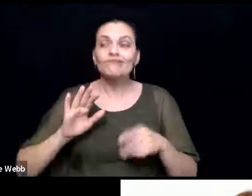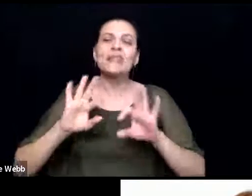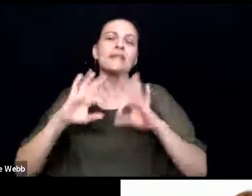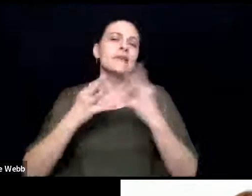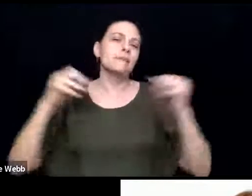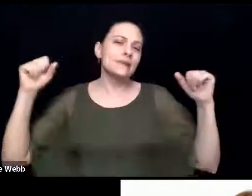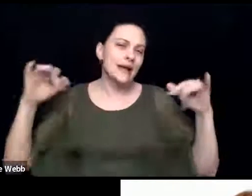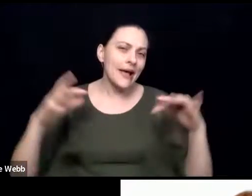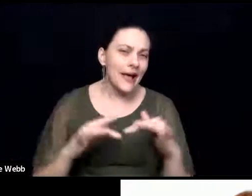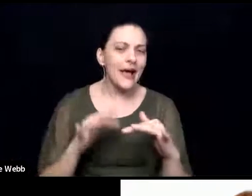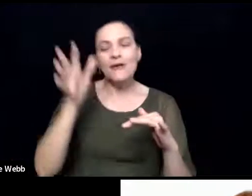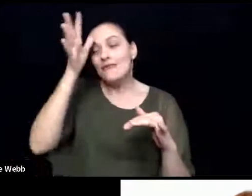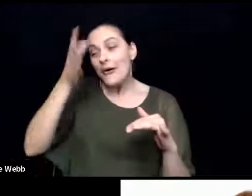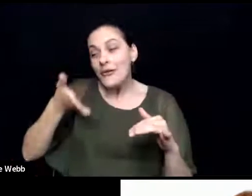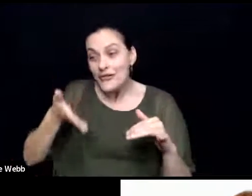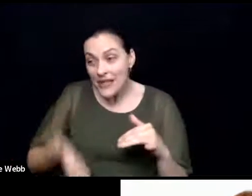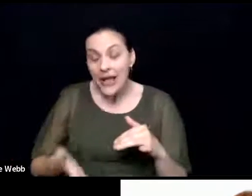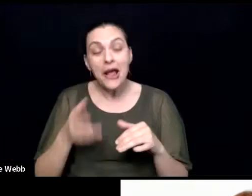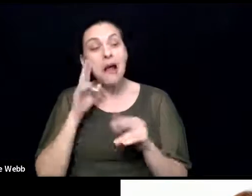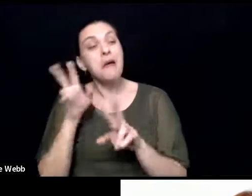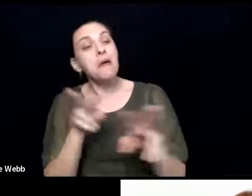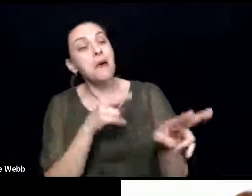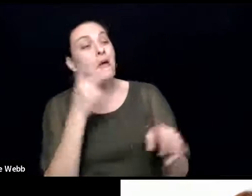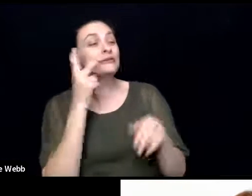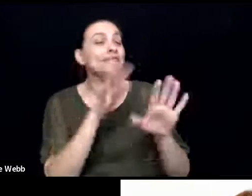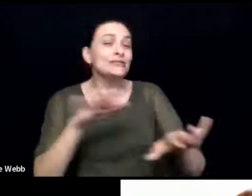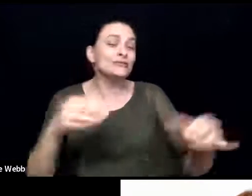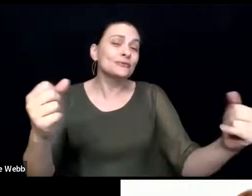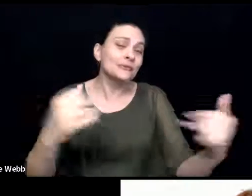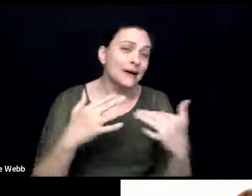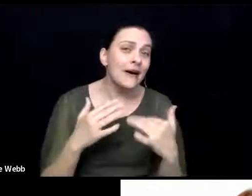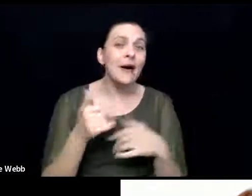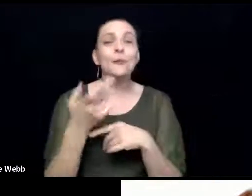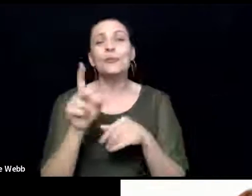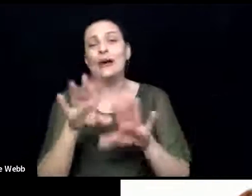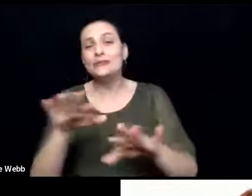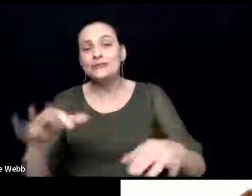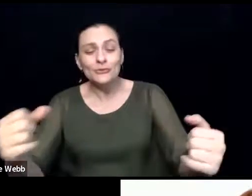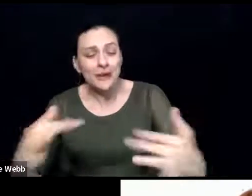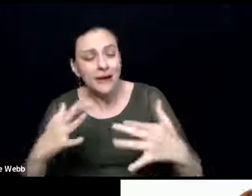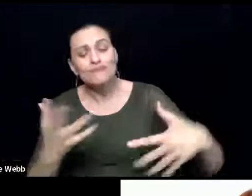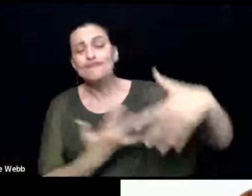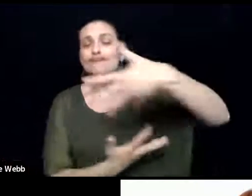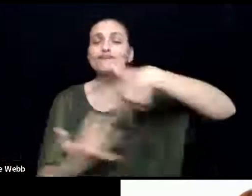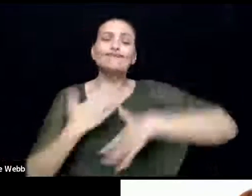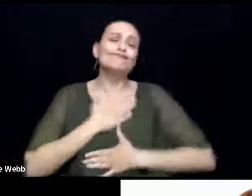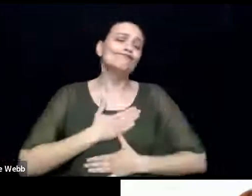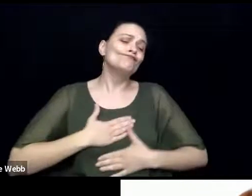getting along and so on. Just a couple weeks later he passed away from a heart attack. It was very,